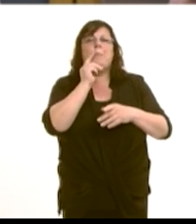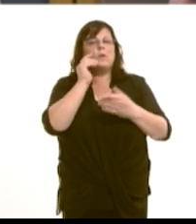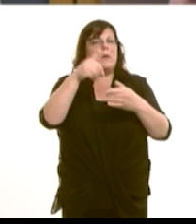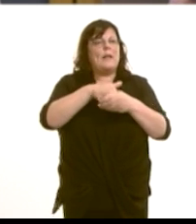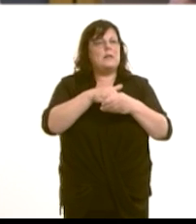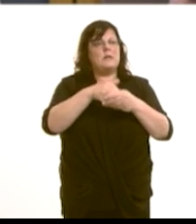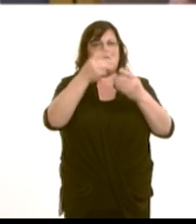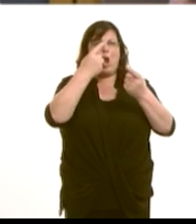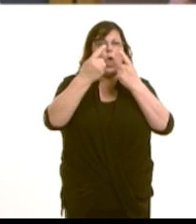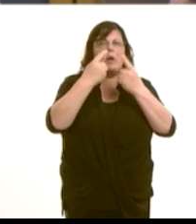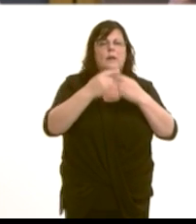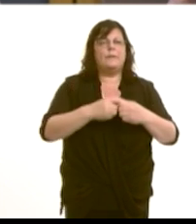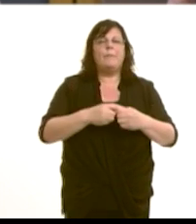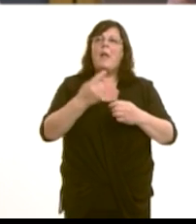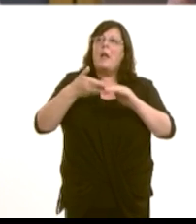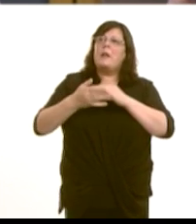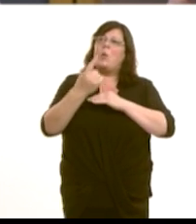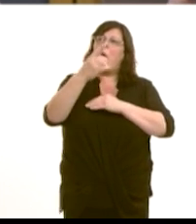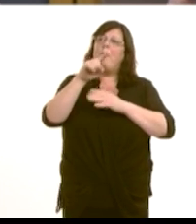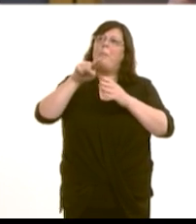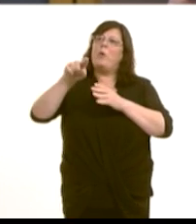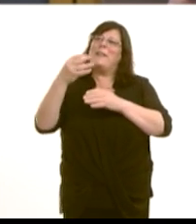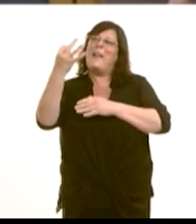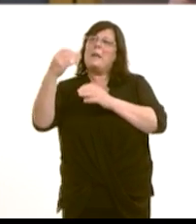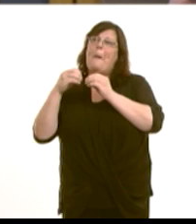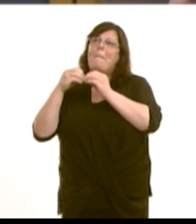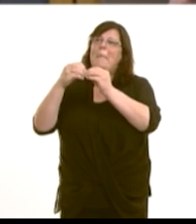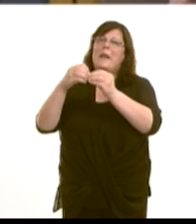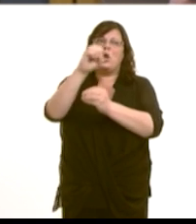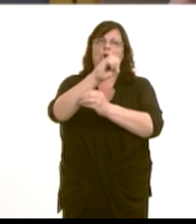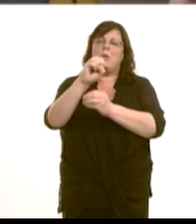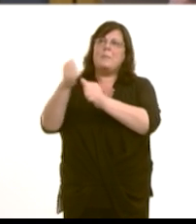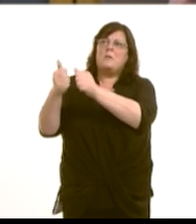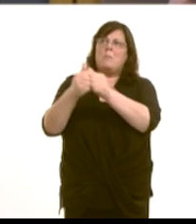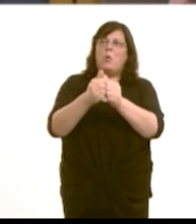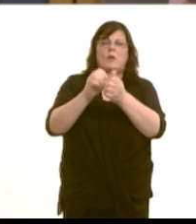Under the current £1.8 billion EU-supported programmes, more than £700 million of EU